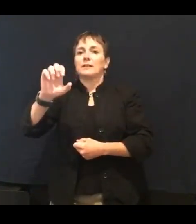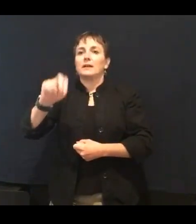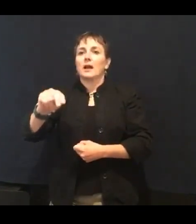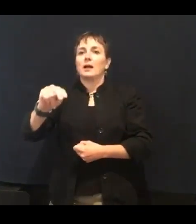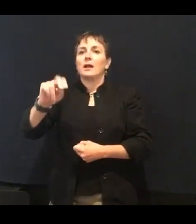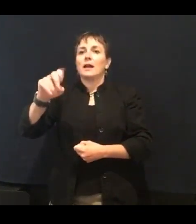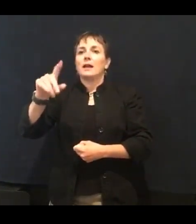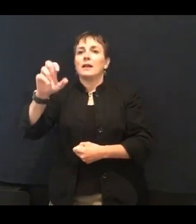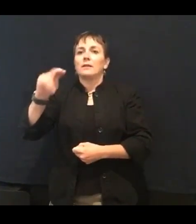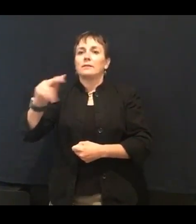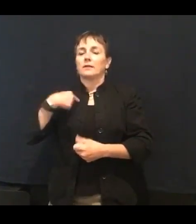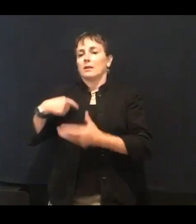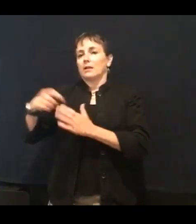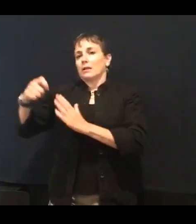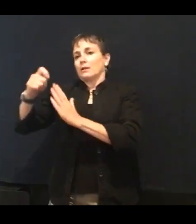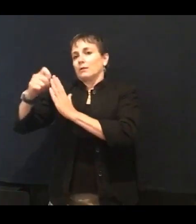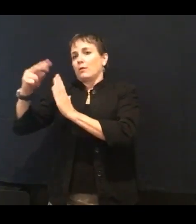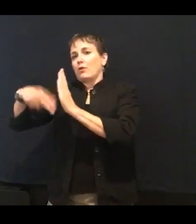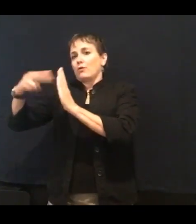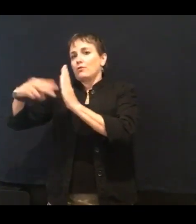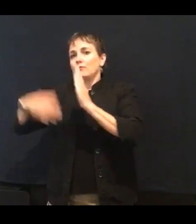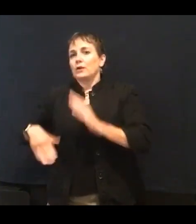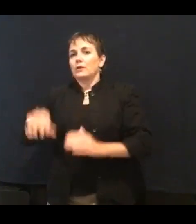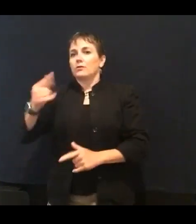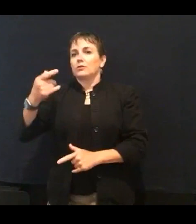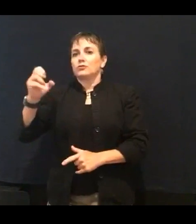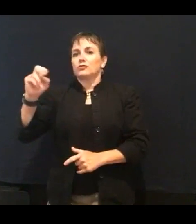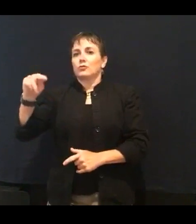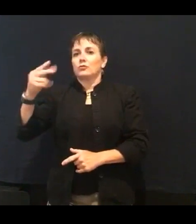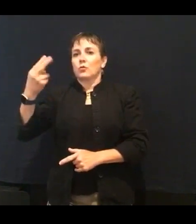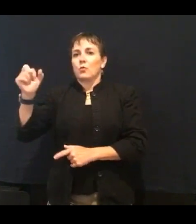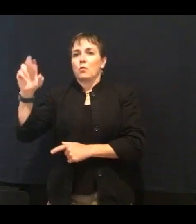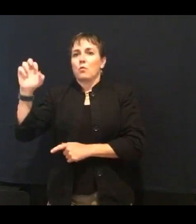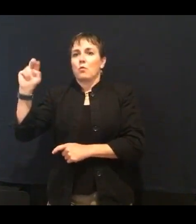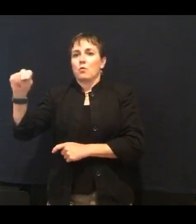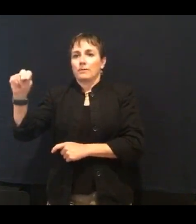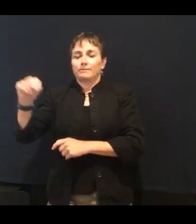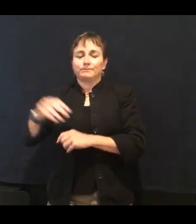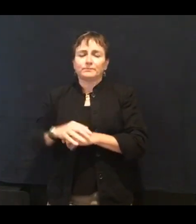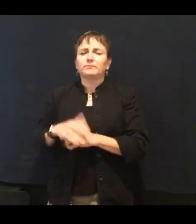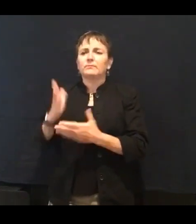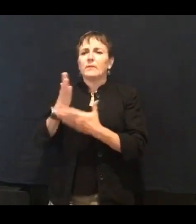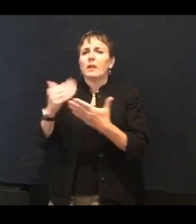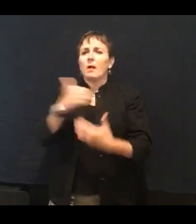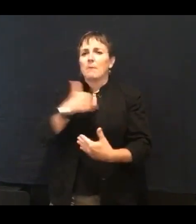a member of the Usher III Team: When I was five years old,